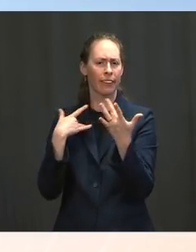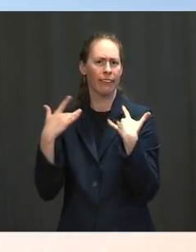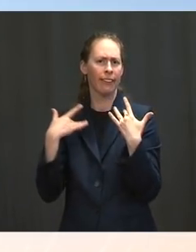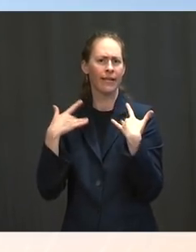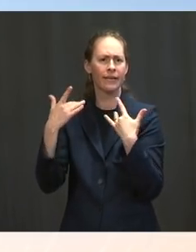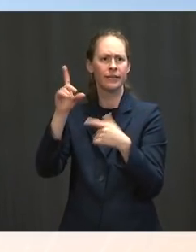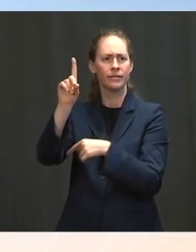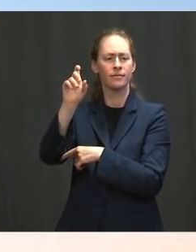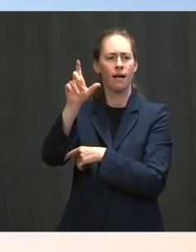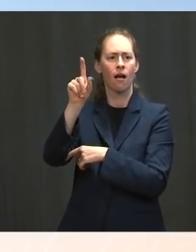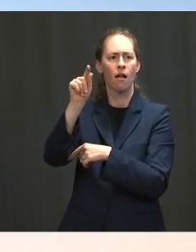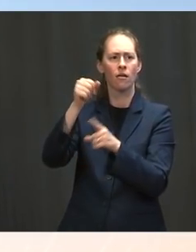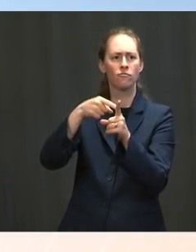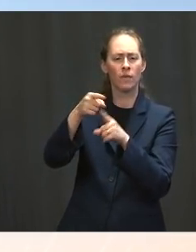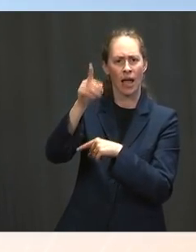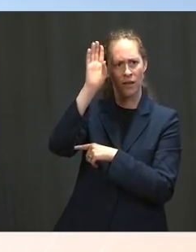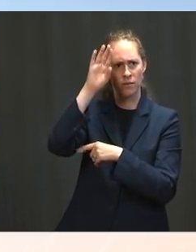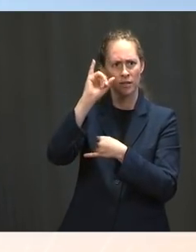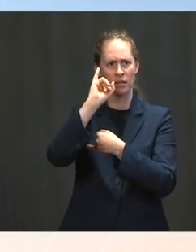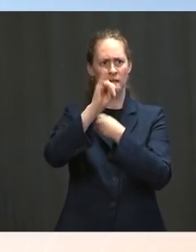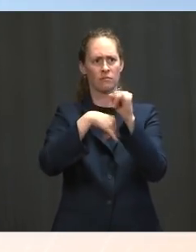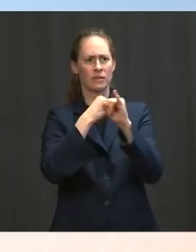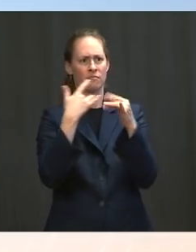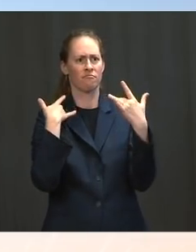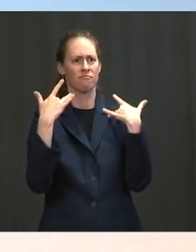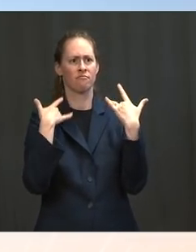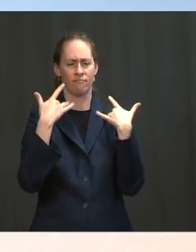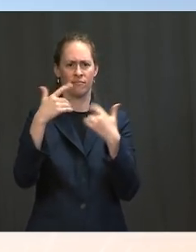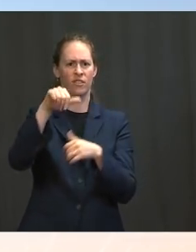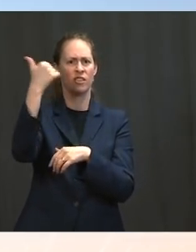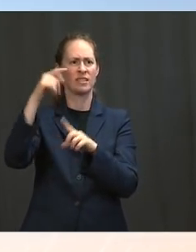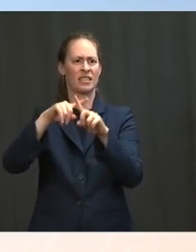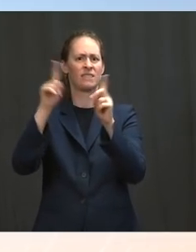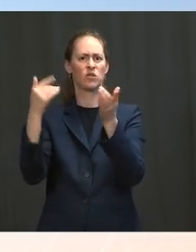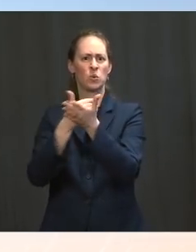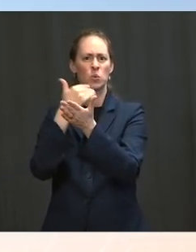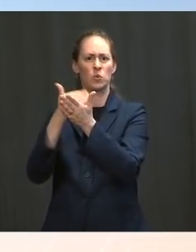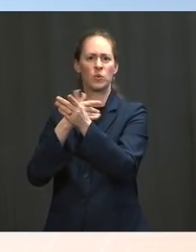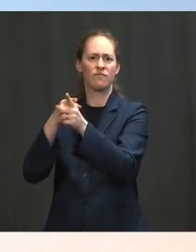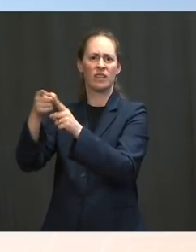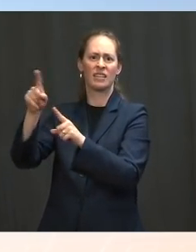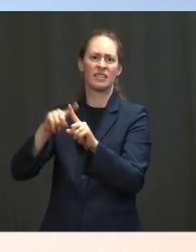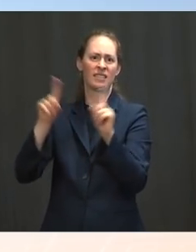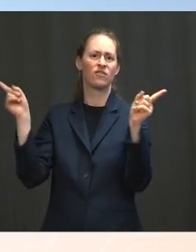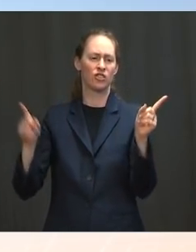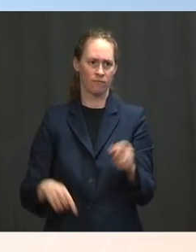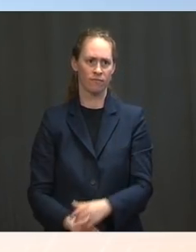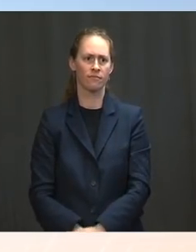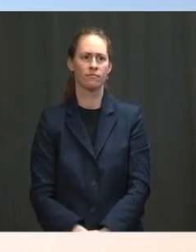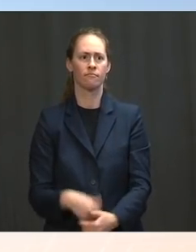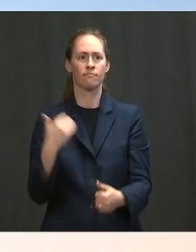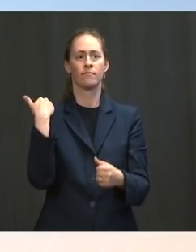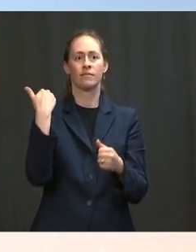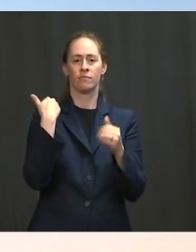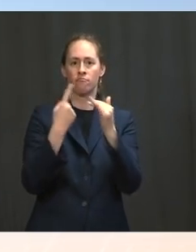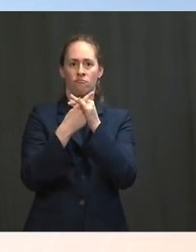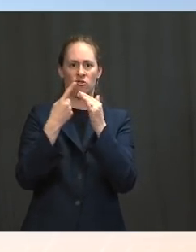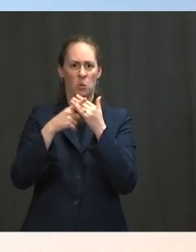about the Lambda variant. The World Health Organization deemed it a variant "of interest" back in June. Public Health England placed it under investigation